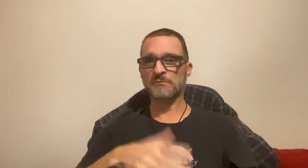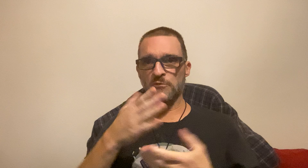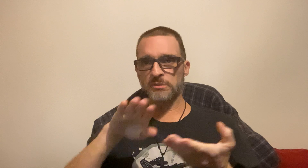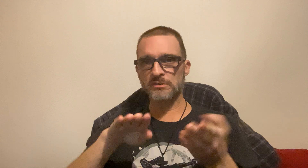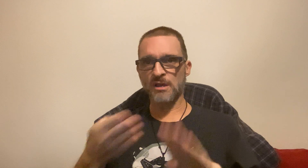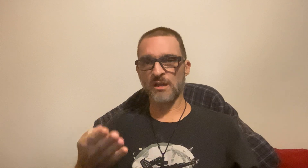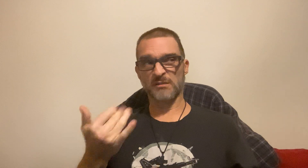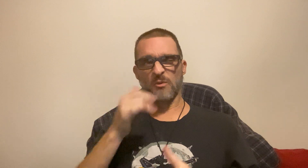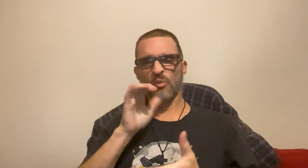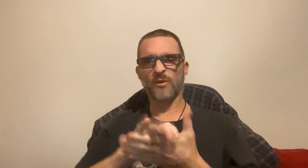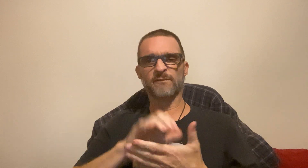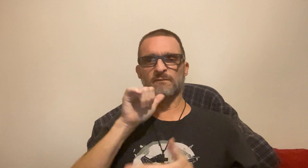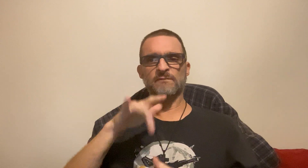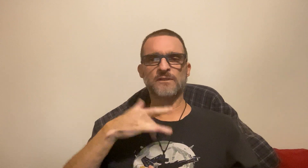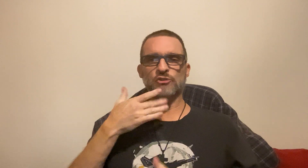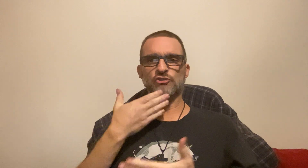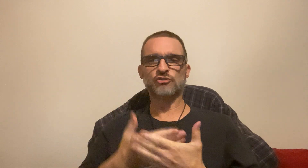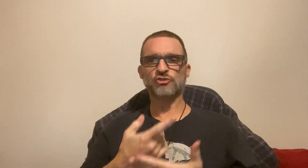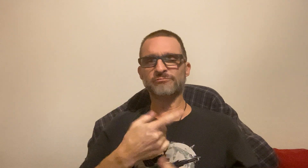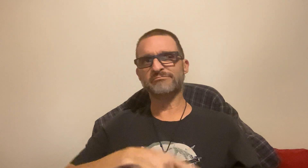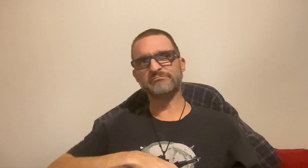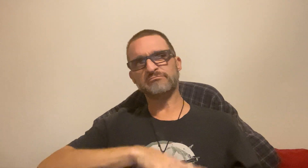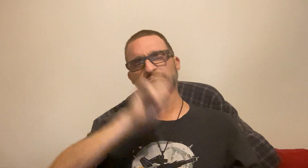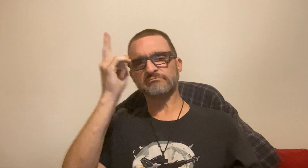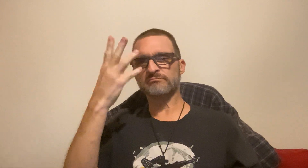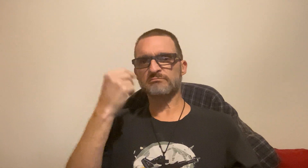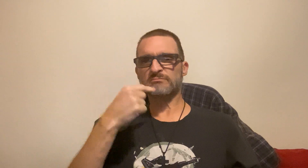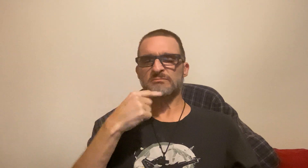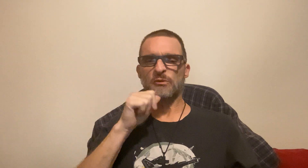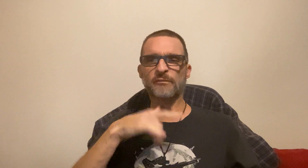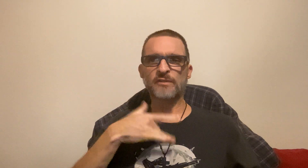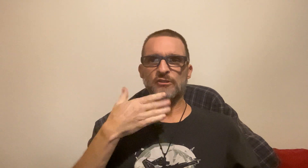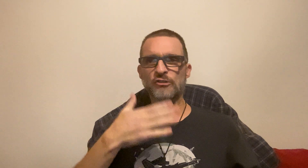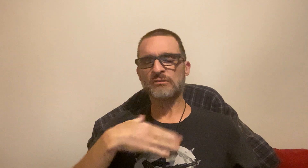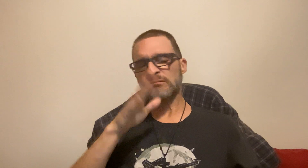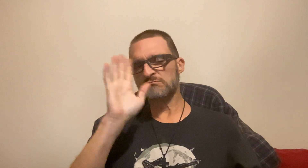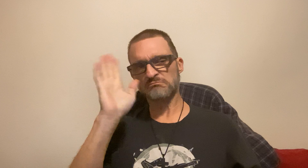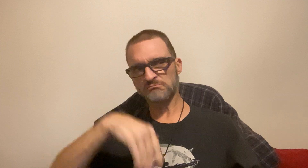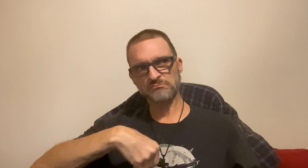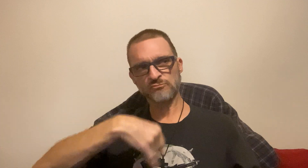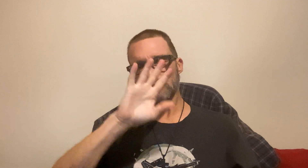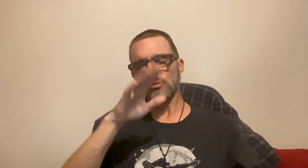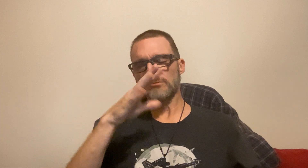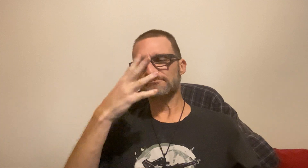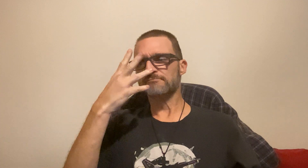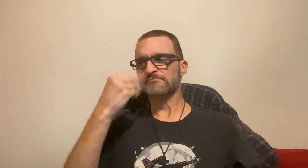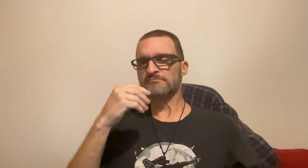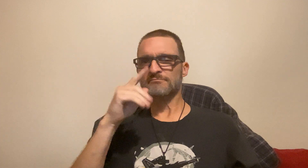under so much stress to death. Right now my wife doesn't feel good and she's gone up to bed to sleep. She said she didn't feel good. I told her it's ok don't worry about it